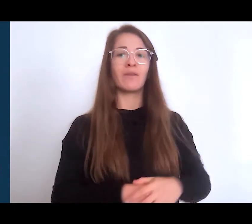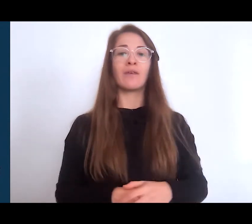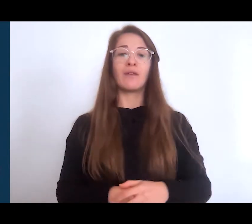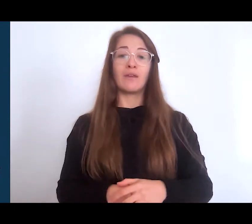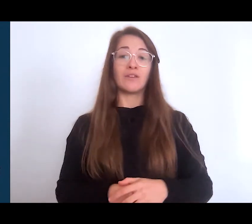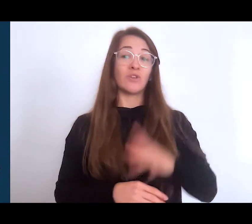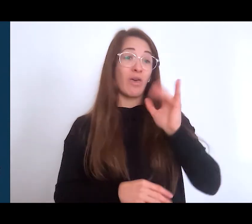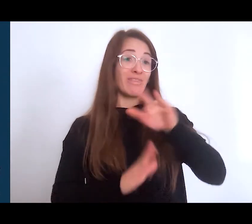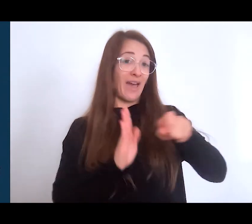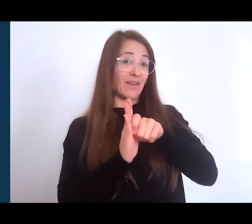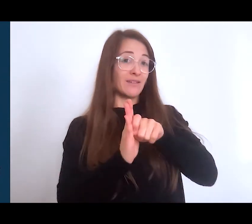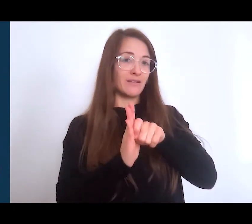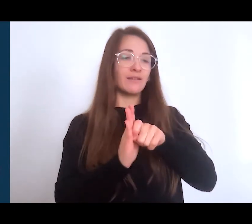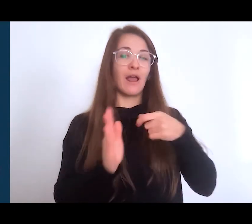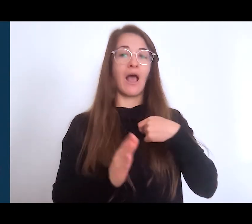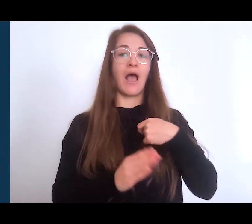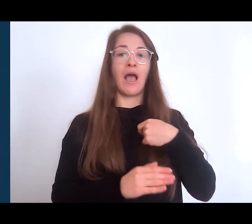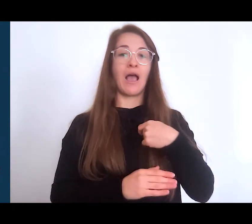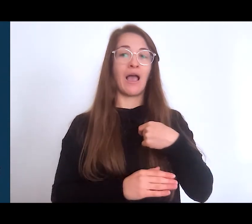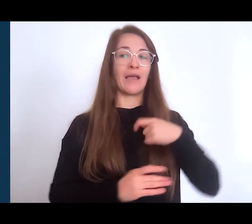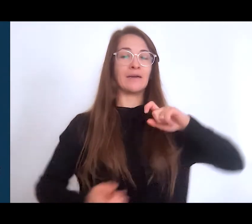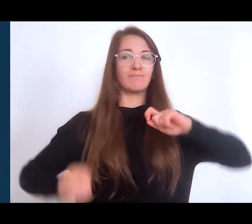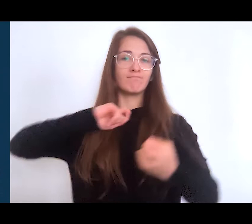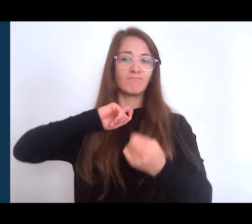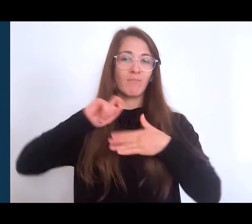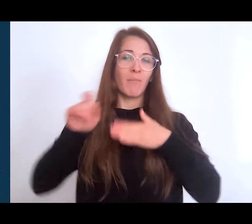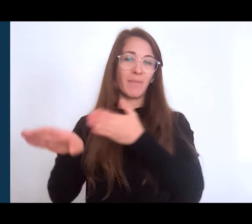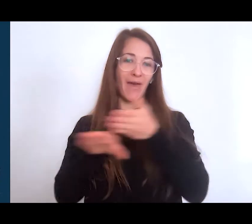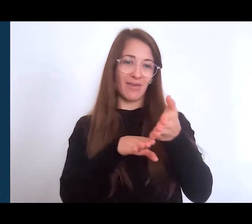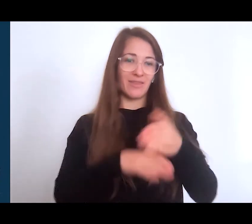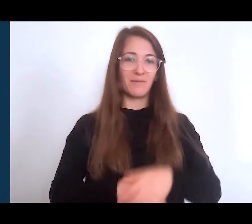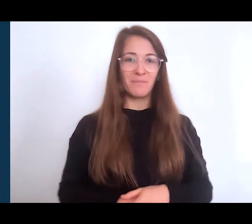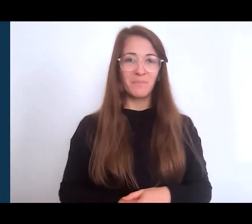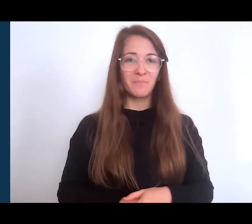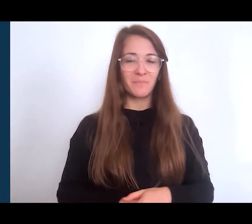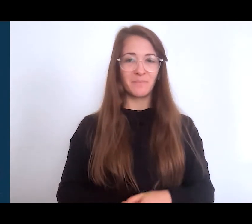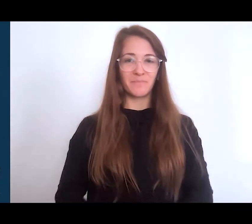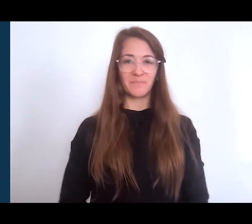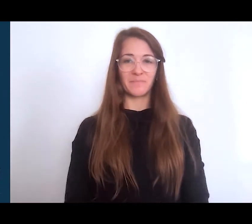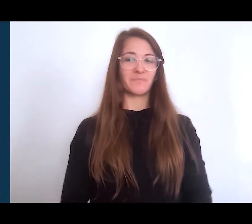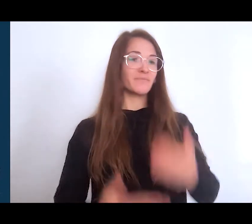FAMILIES WERE EXPERIENCING AT THE TIME. SO AROUND THAT TIME IS WHEN I DID A SWITCH IN MY PATH.